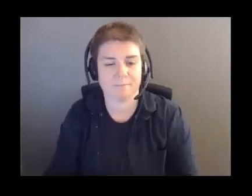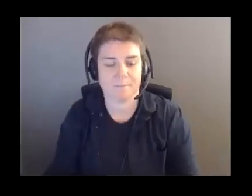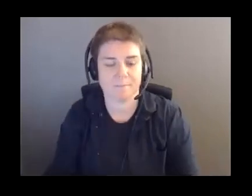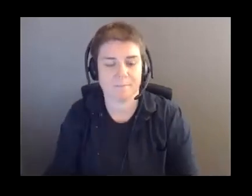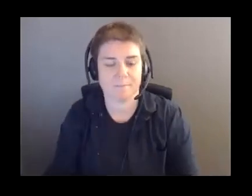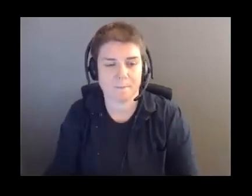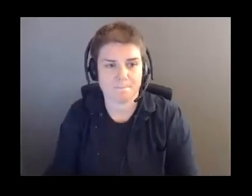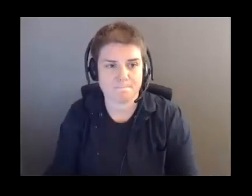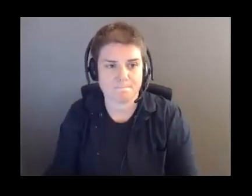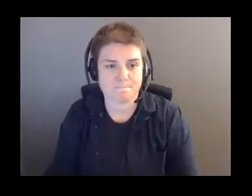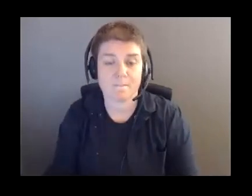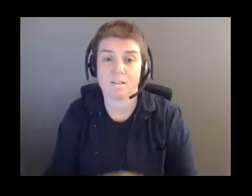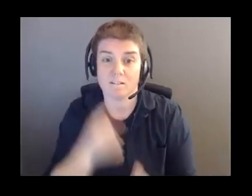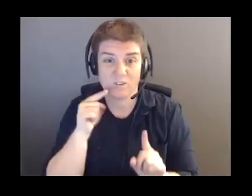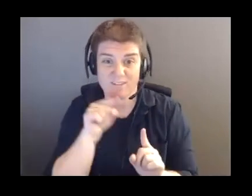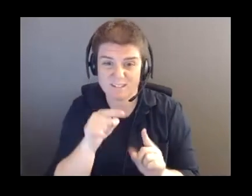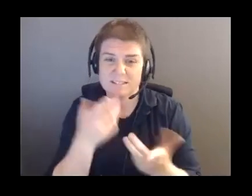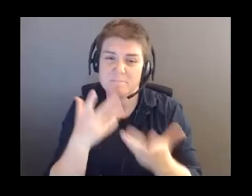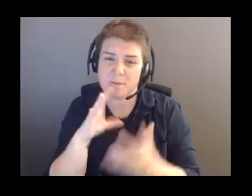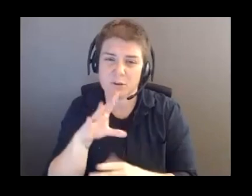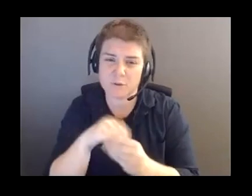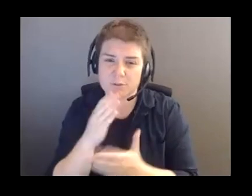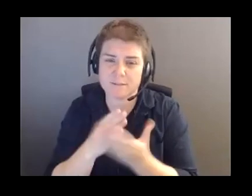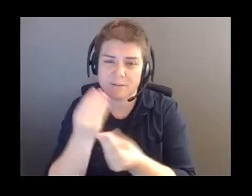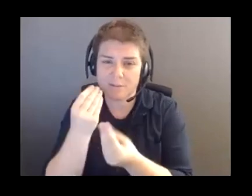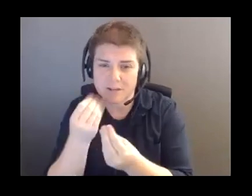comes to this section you may want to include some information or rationale for how you